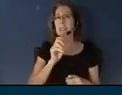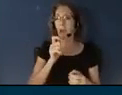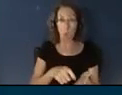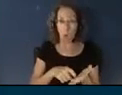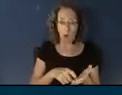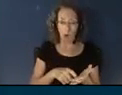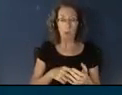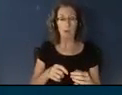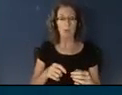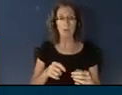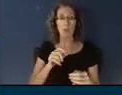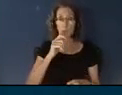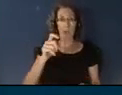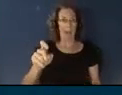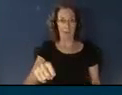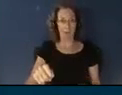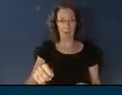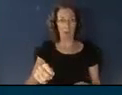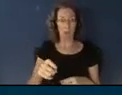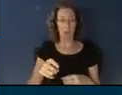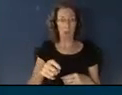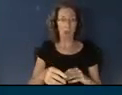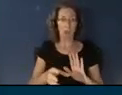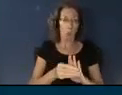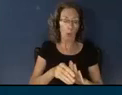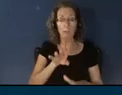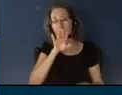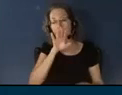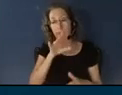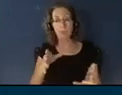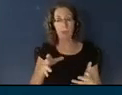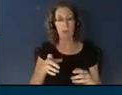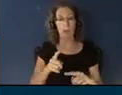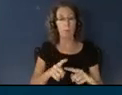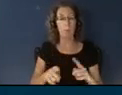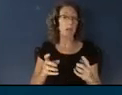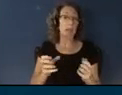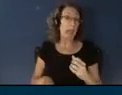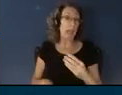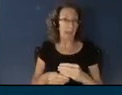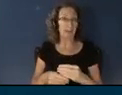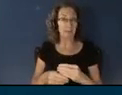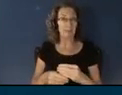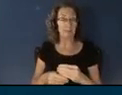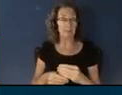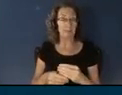you do not have to do a recorded doesn't I just saying it sort of adds to the the um experience